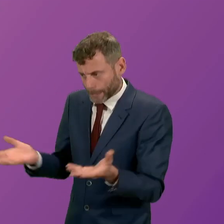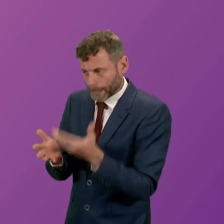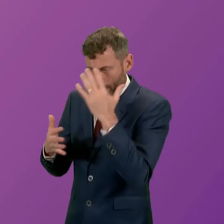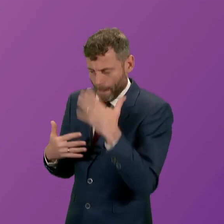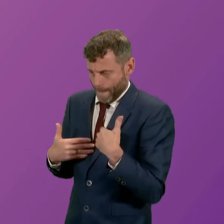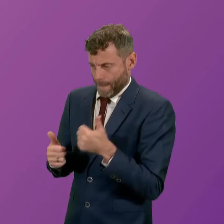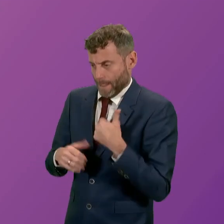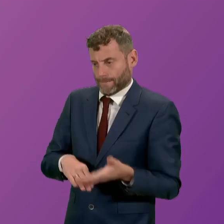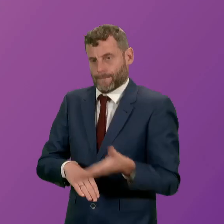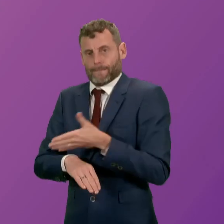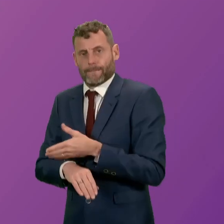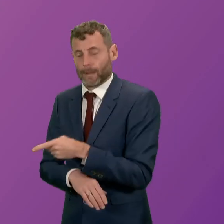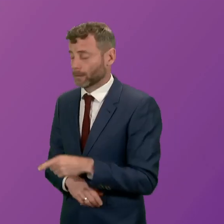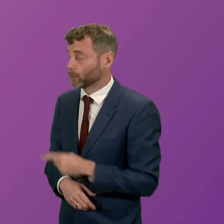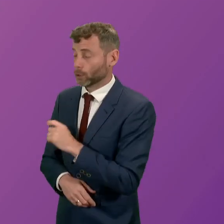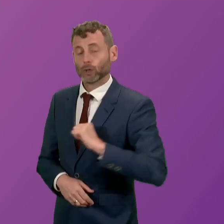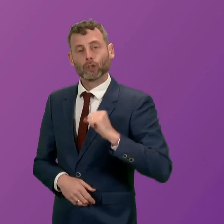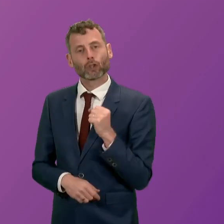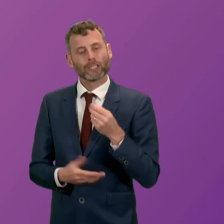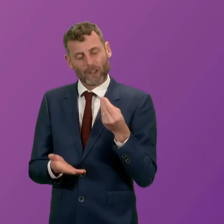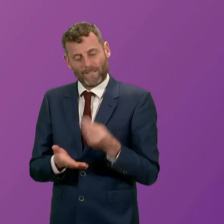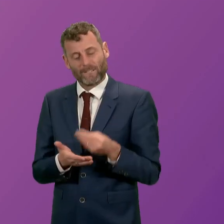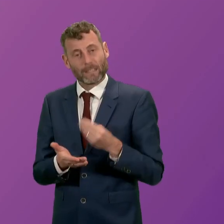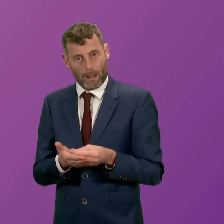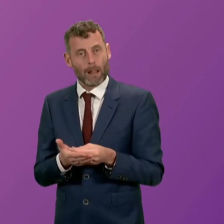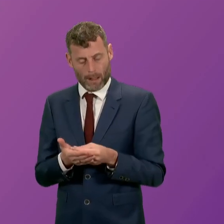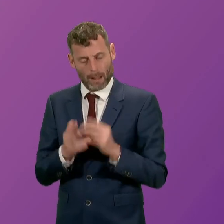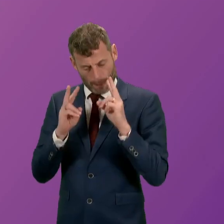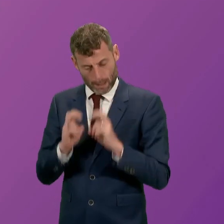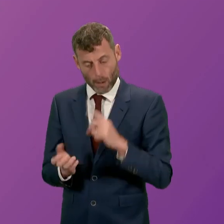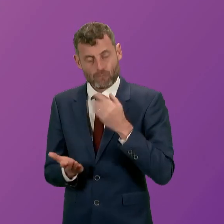The Scottish Fiscal Commission’s latest fiscal sustainability report highlights